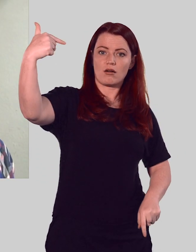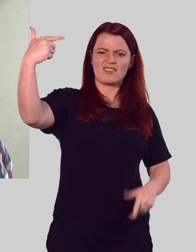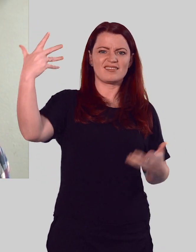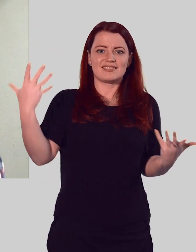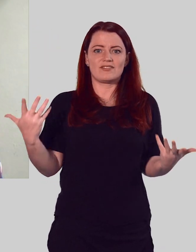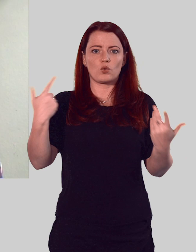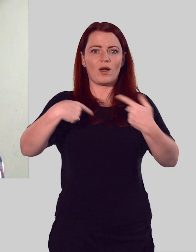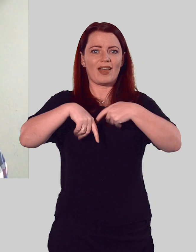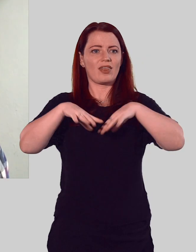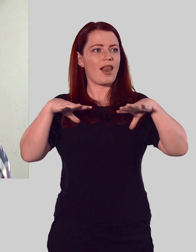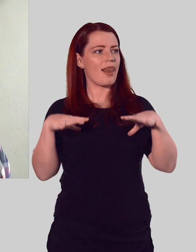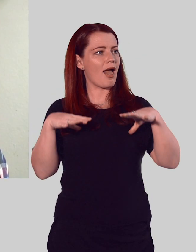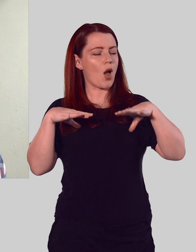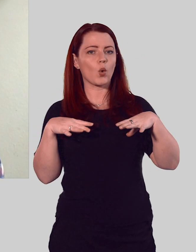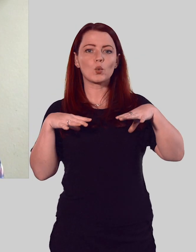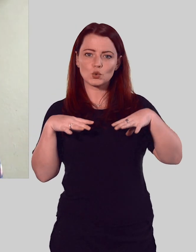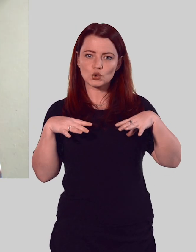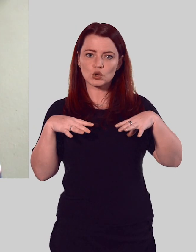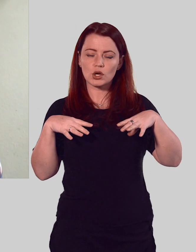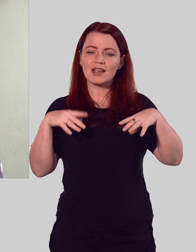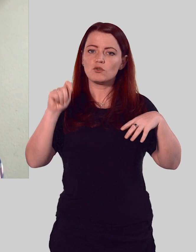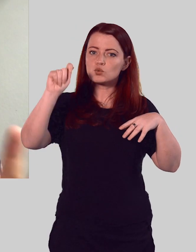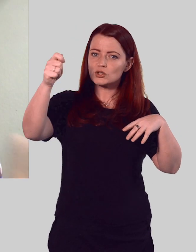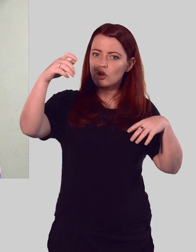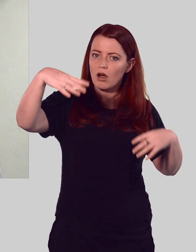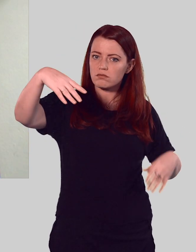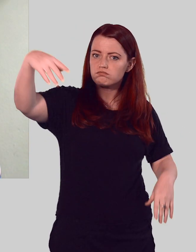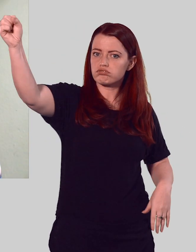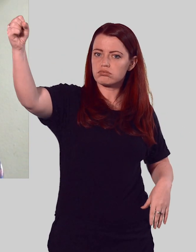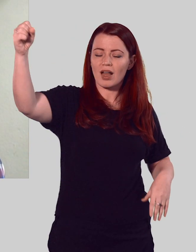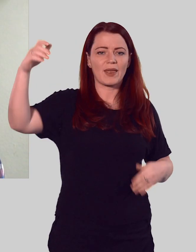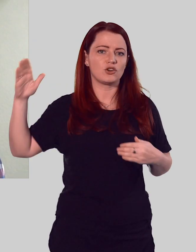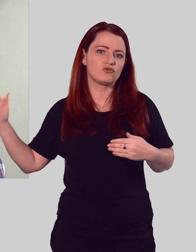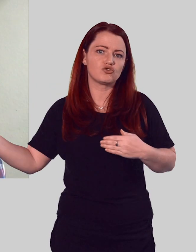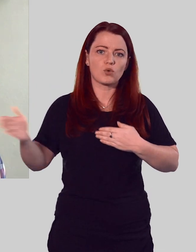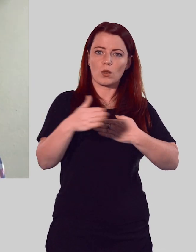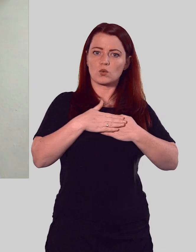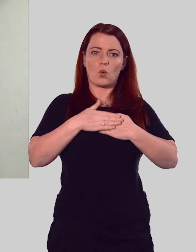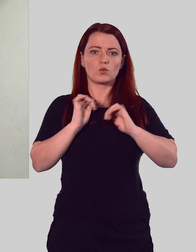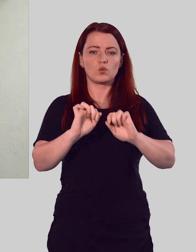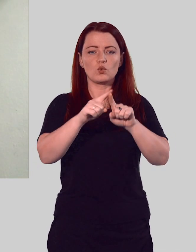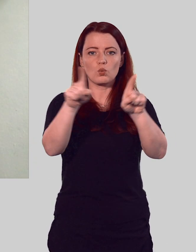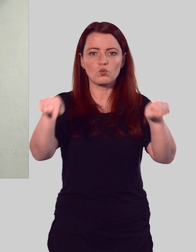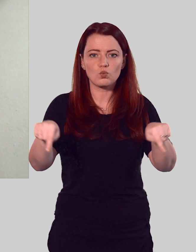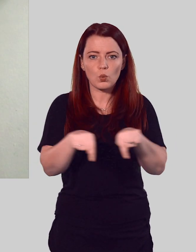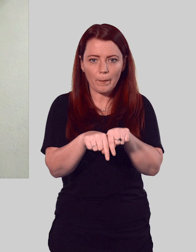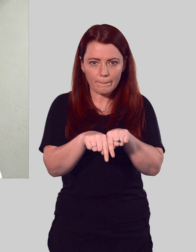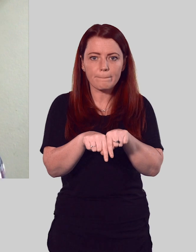but if you turn your video off then you've shut the door to your hotel room, which is played by the room wherever you are.